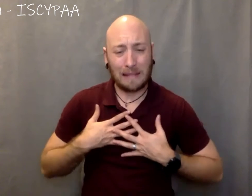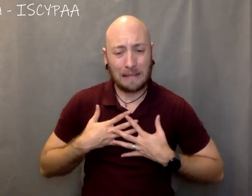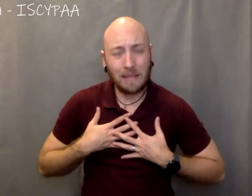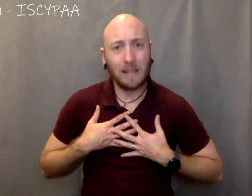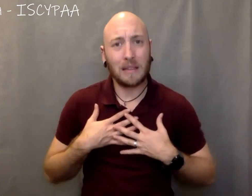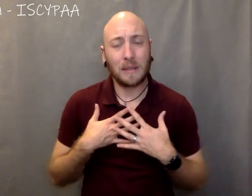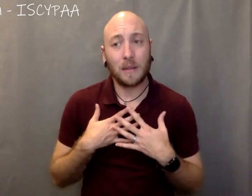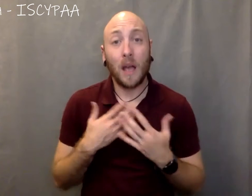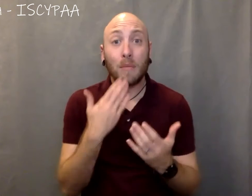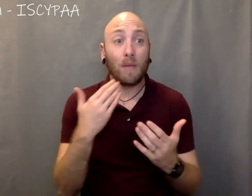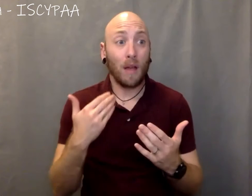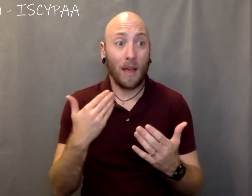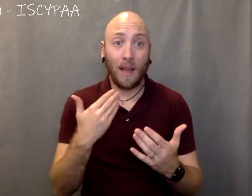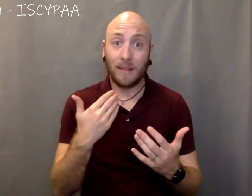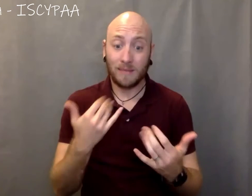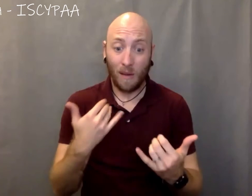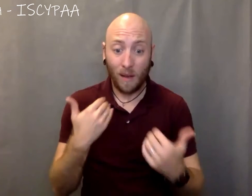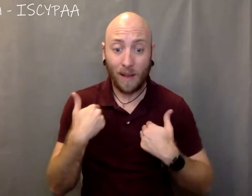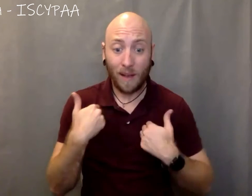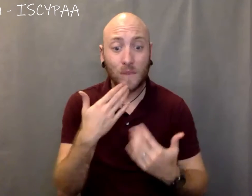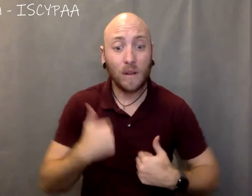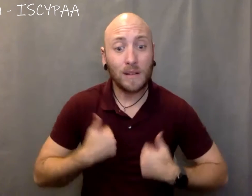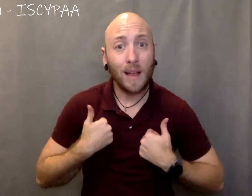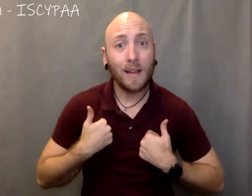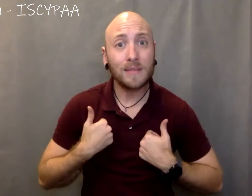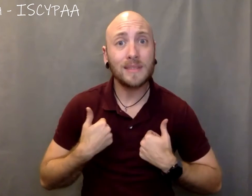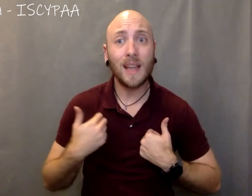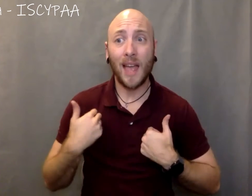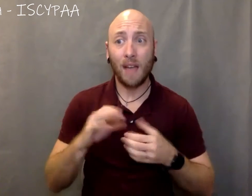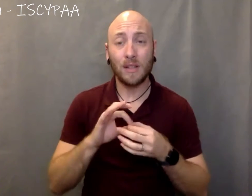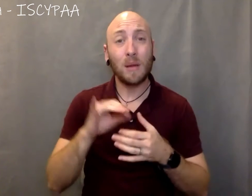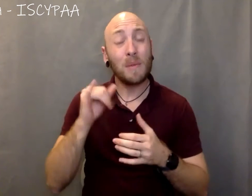the life I have and the gifts I have and the relationships I've built this shit fucking sucks,